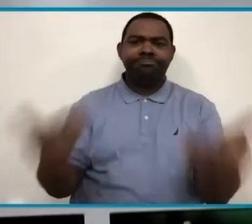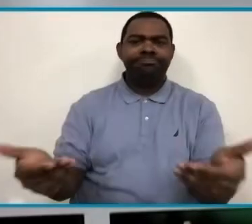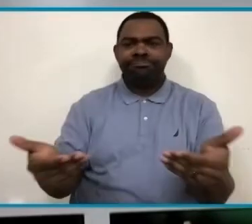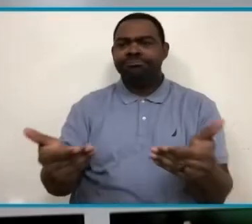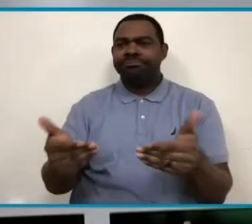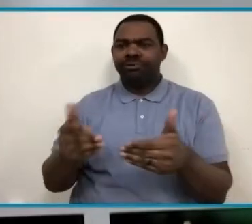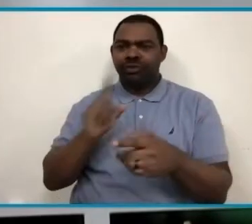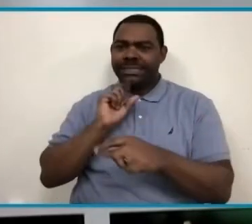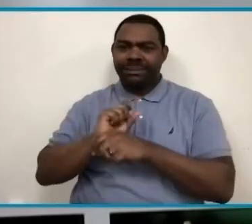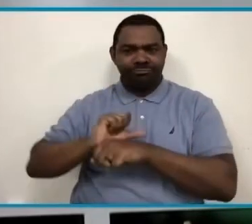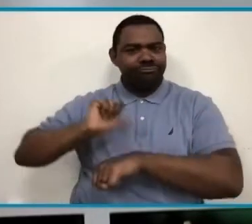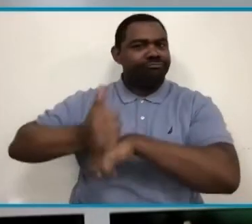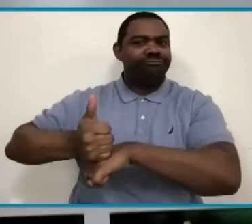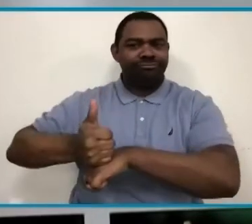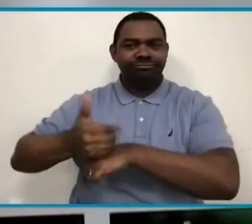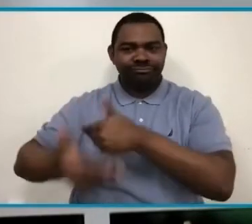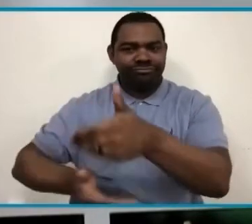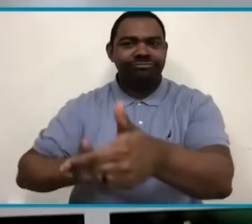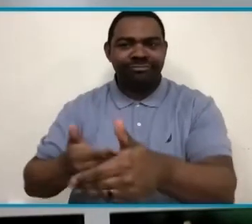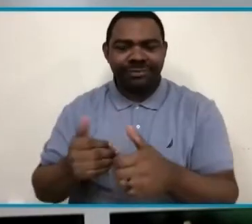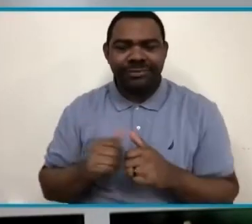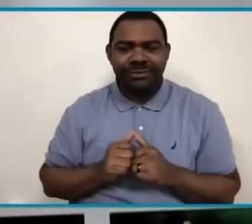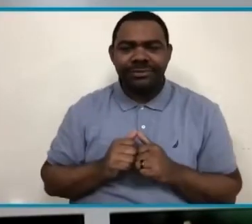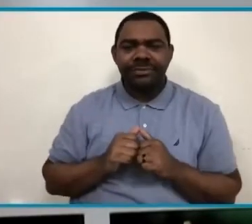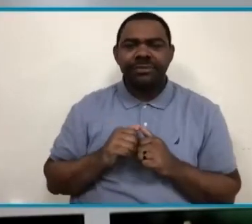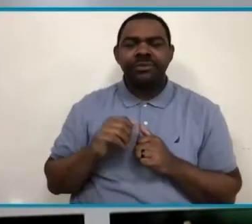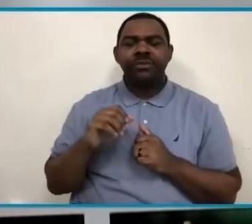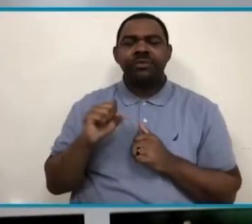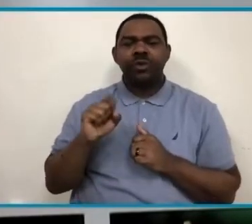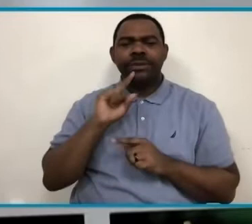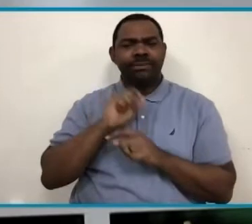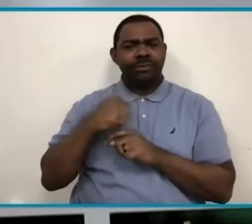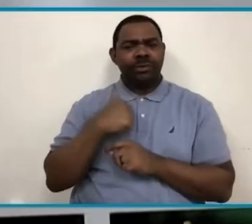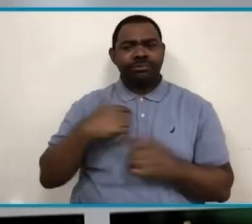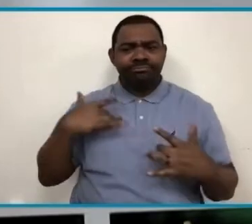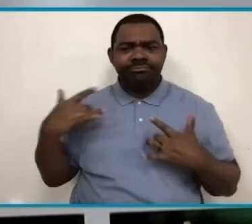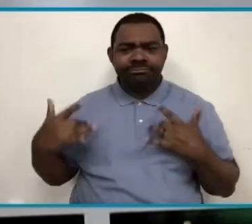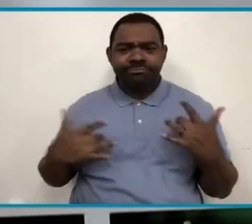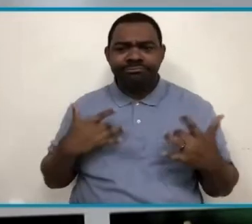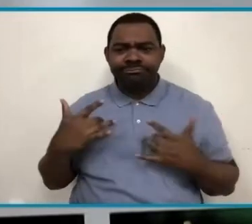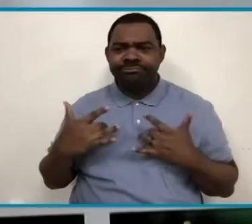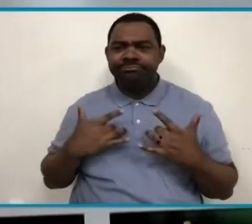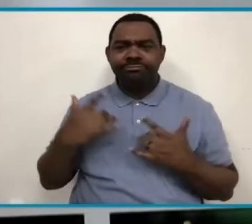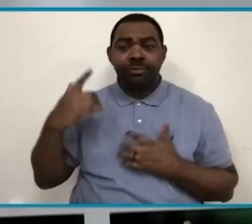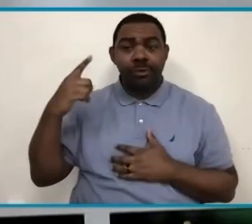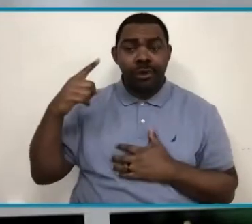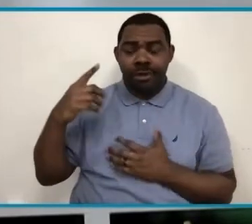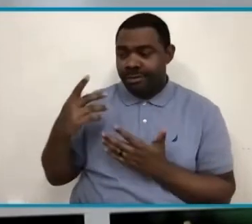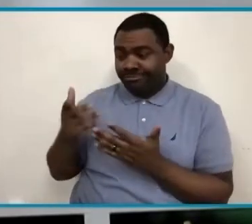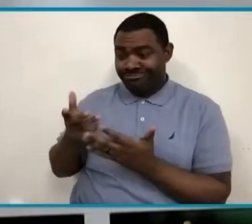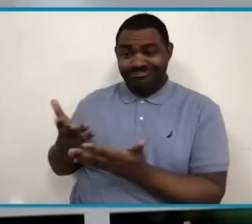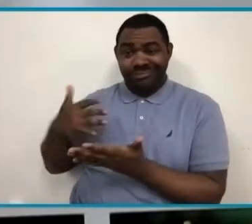So yeah we're really excited about doing this study it will be interesting to see how